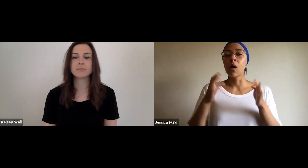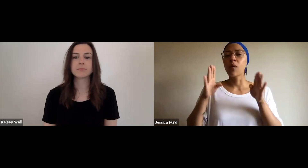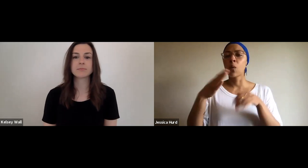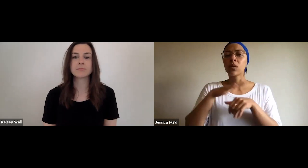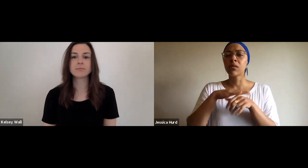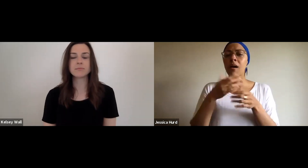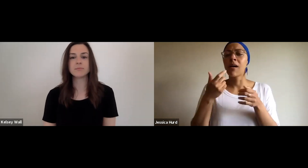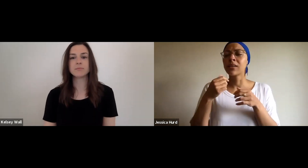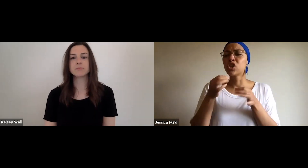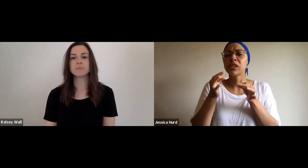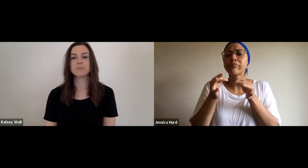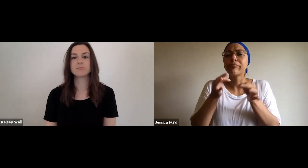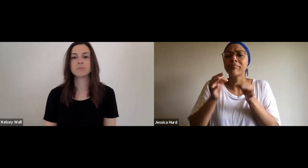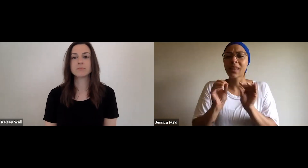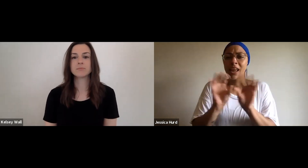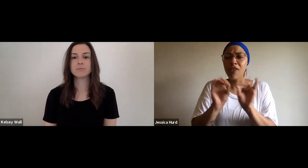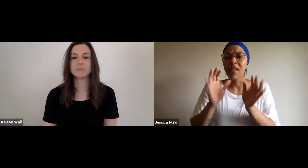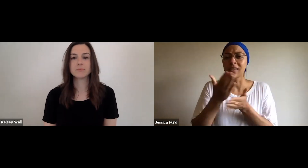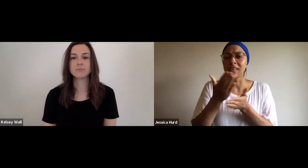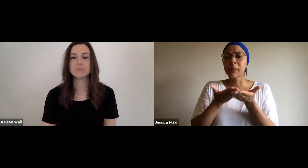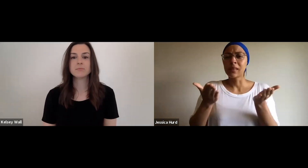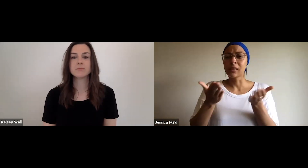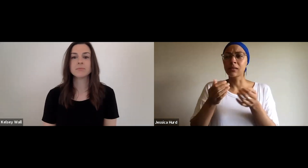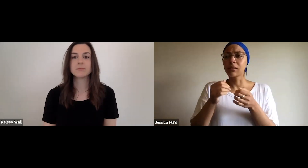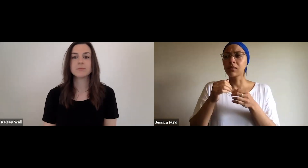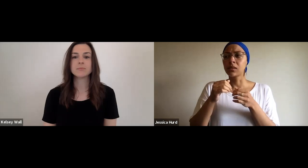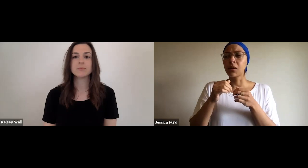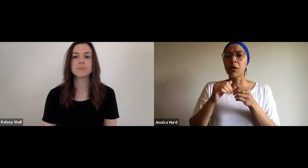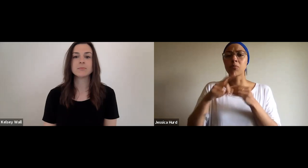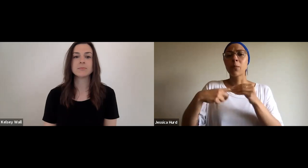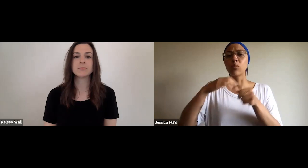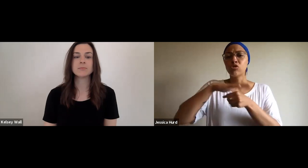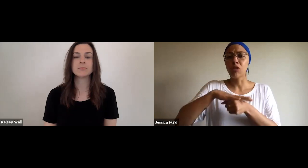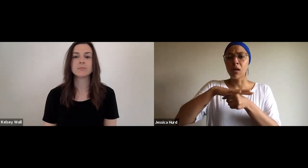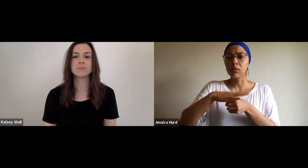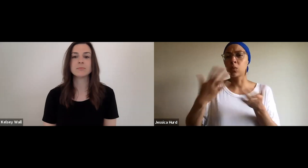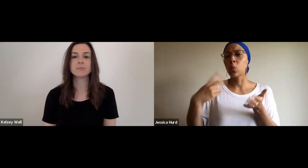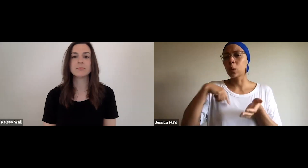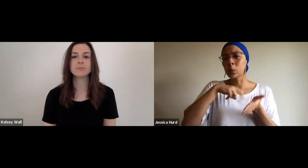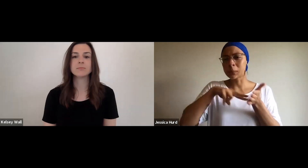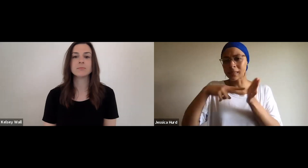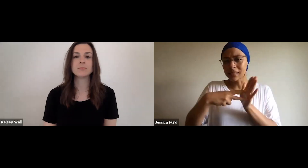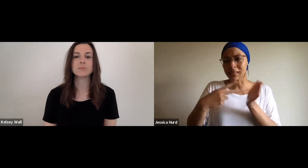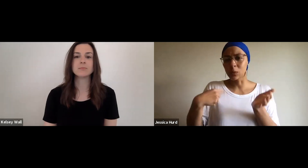So, now we're gonna get into the meat of this presentation. We're gonna explain what are the different kinds of stress